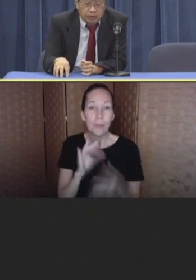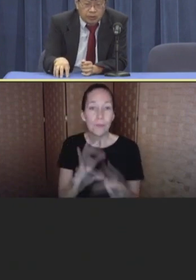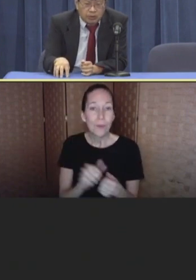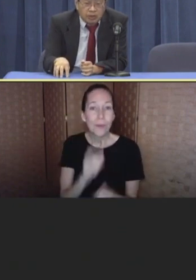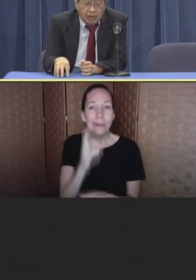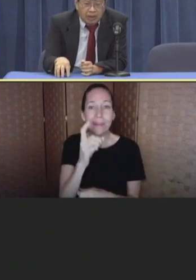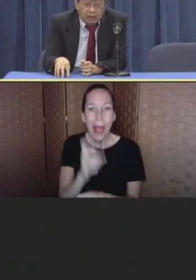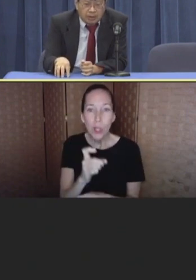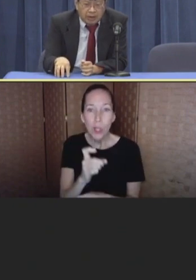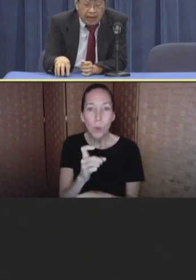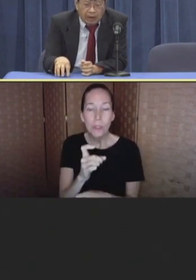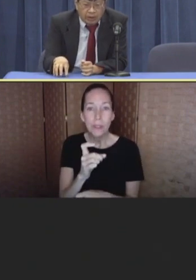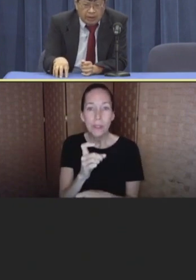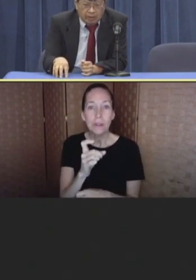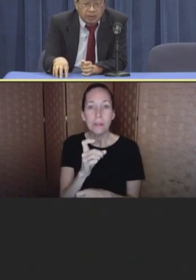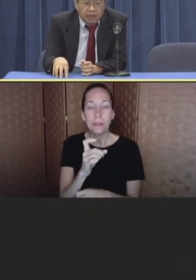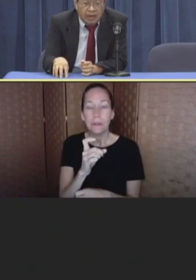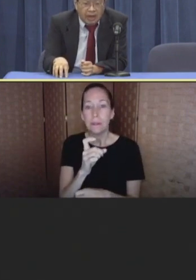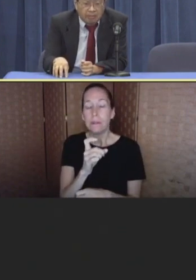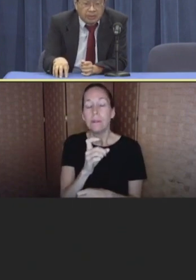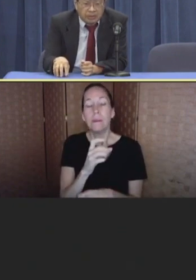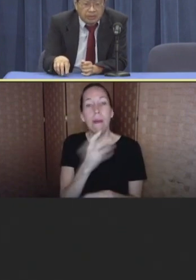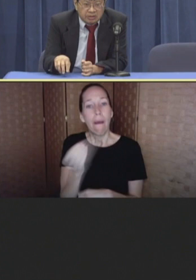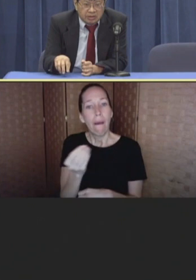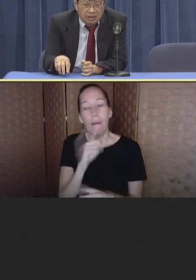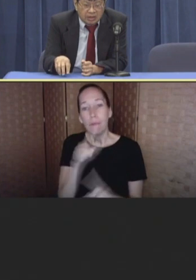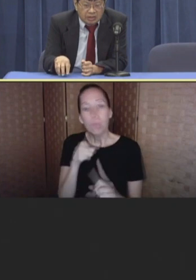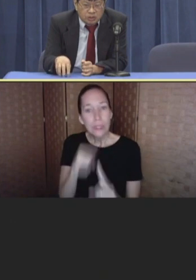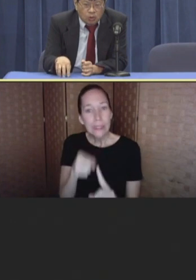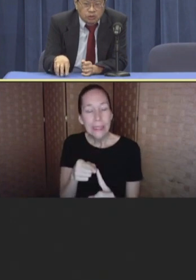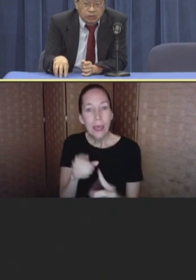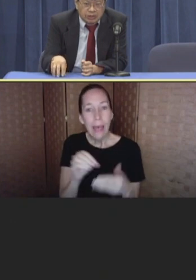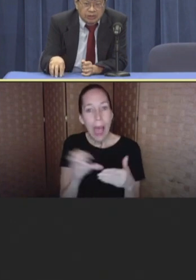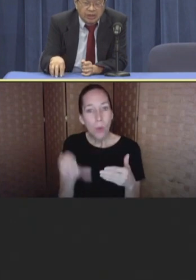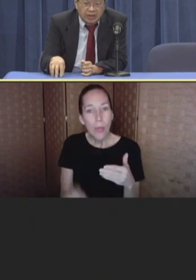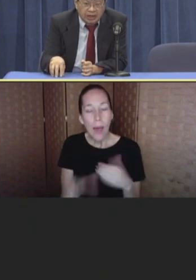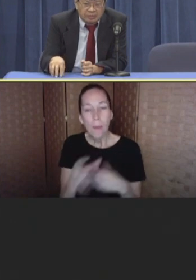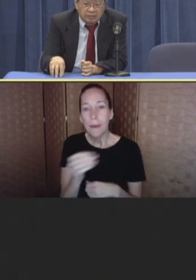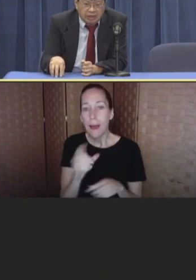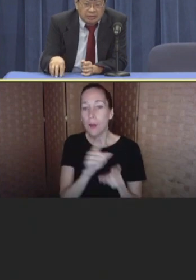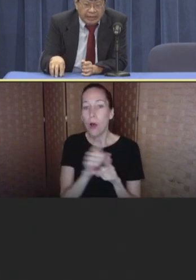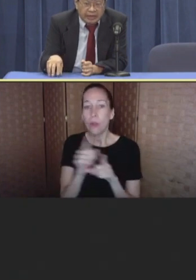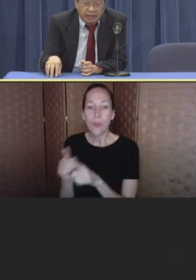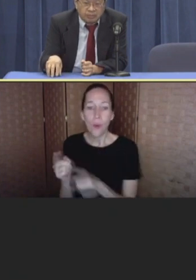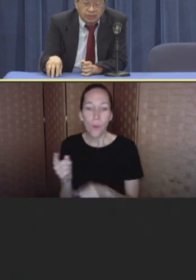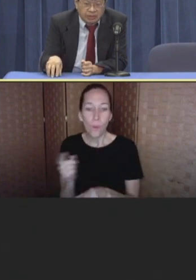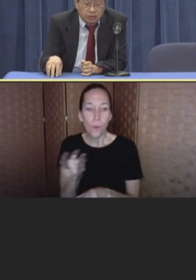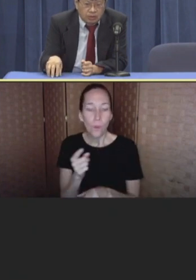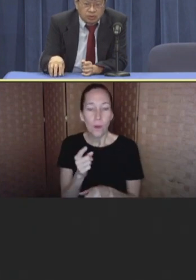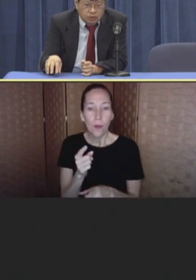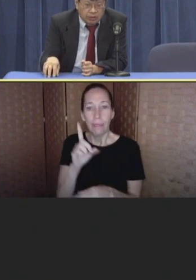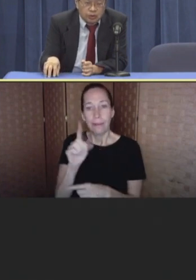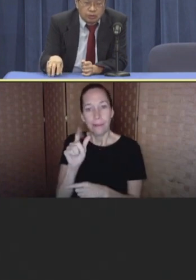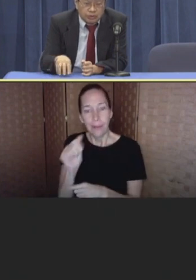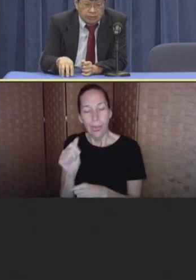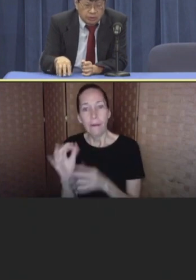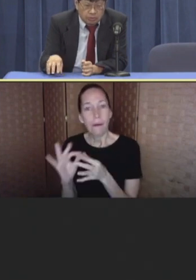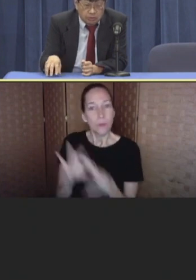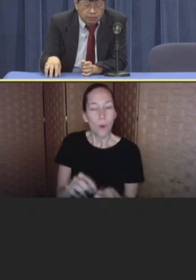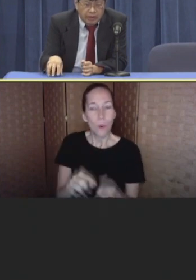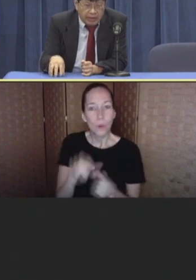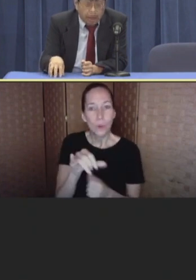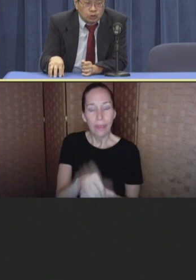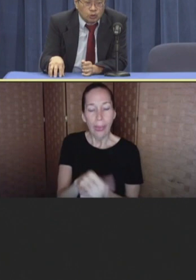outcome, but the associated data; be it in terms of gender, be it in terms of age groups,